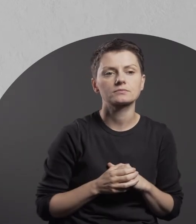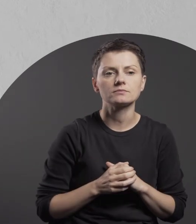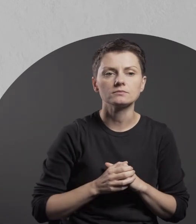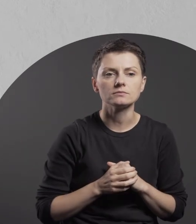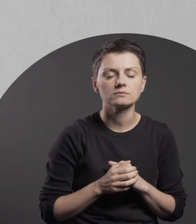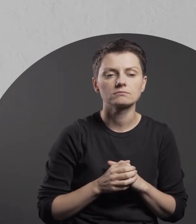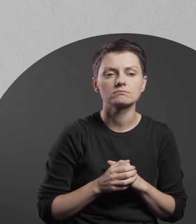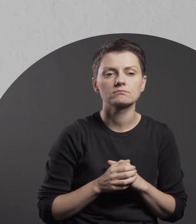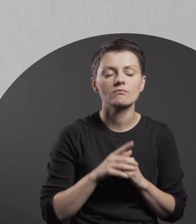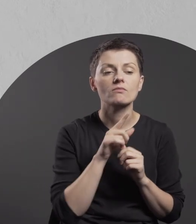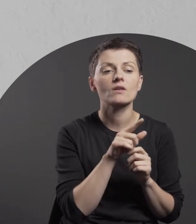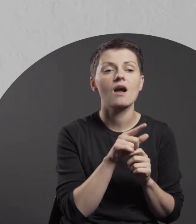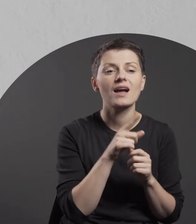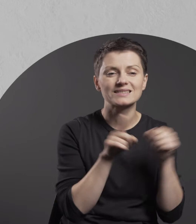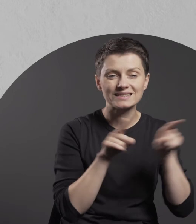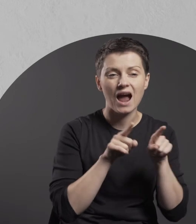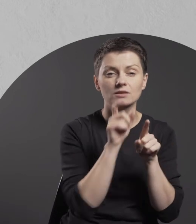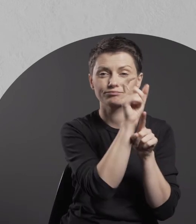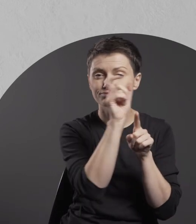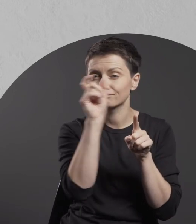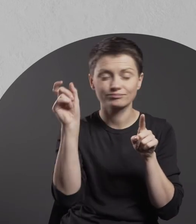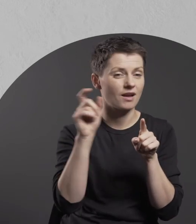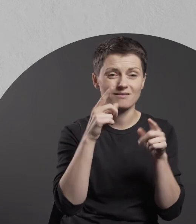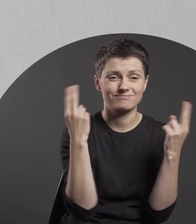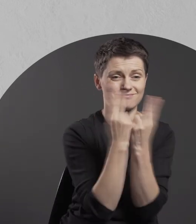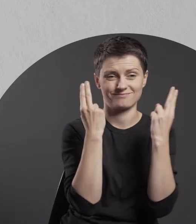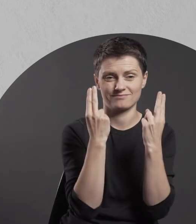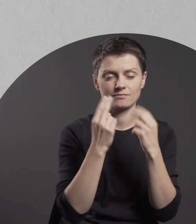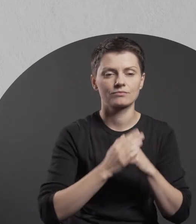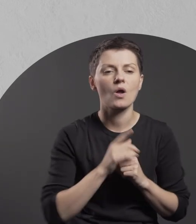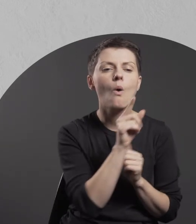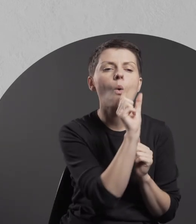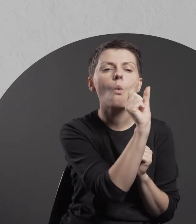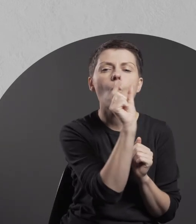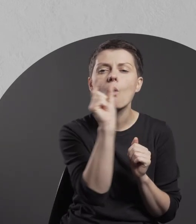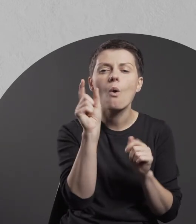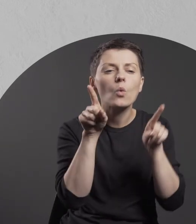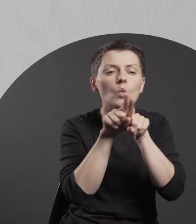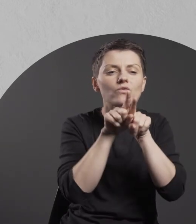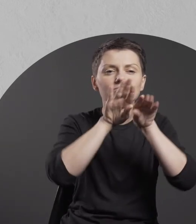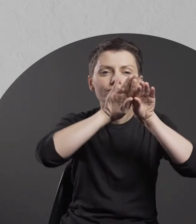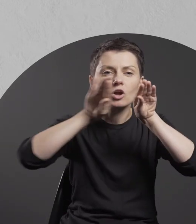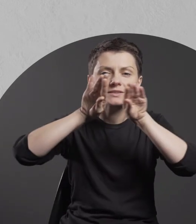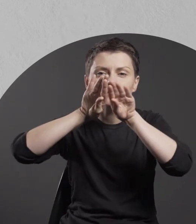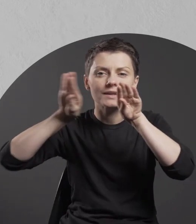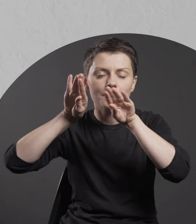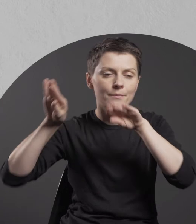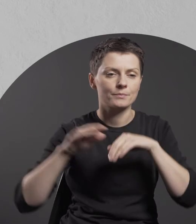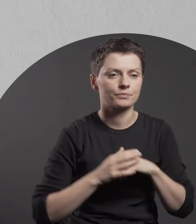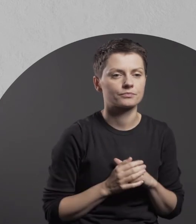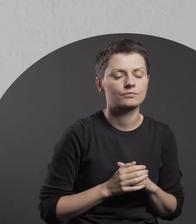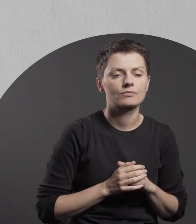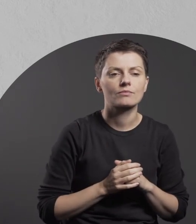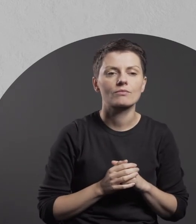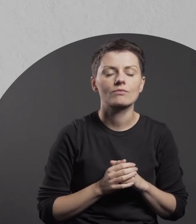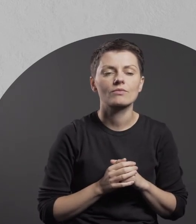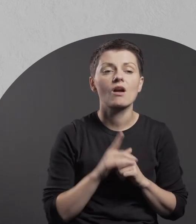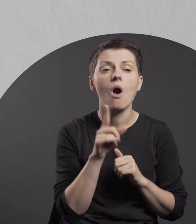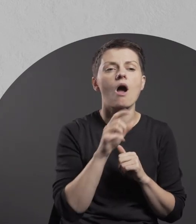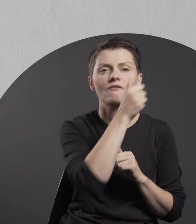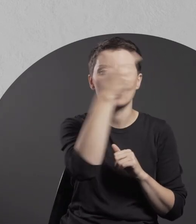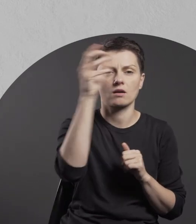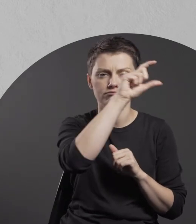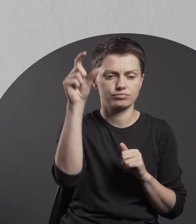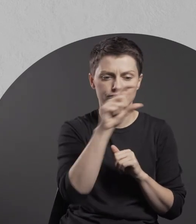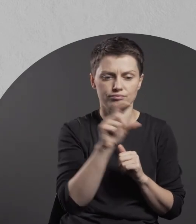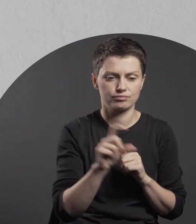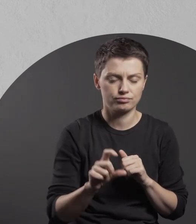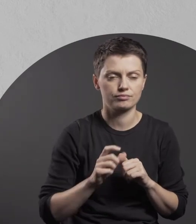The digits are all alike, evenly spaced and set in a dozen or so columns.